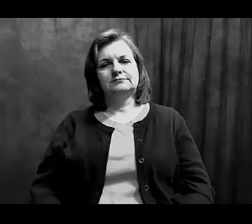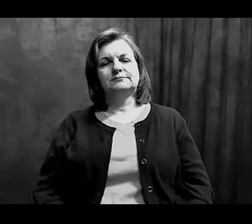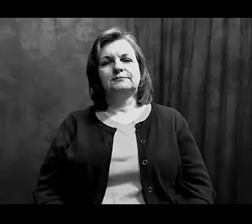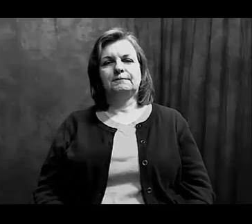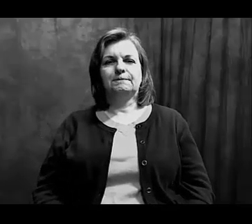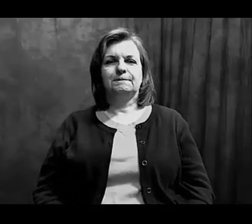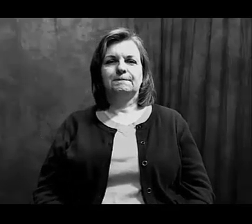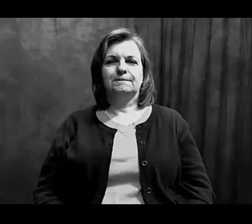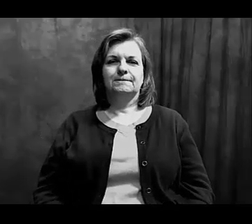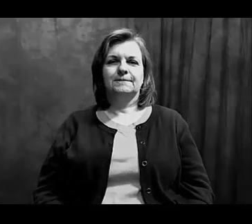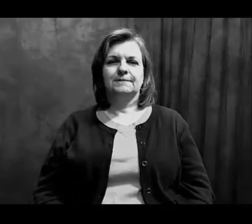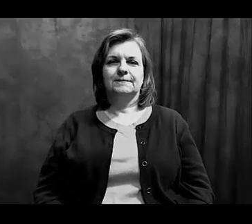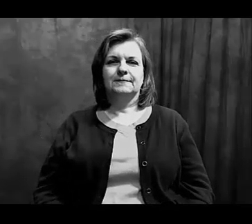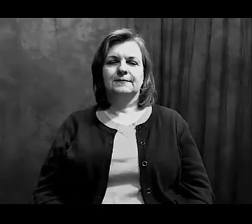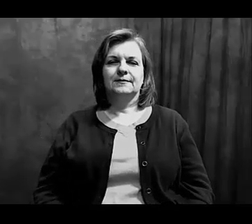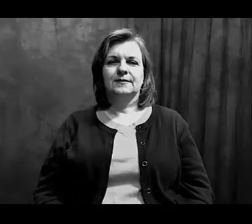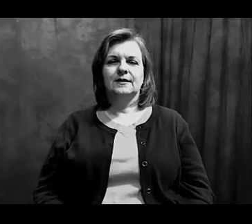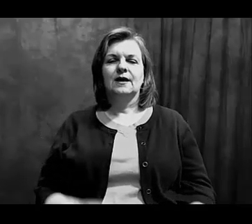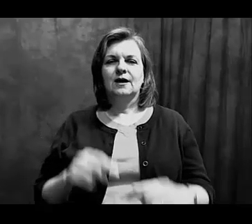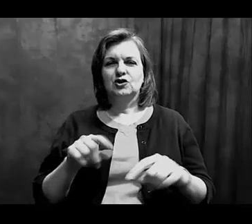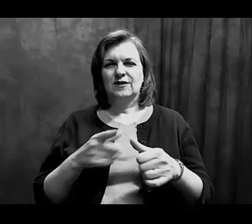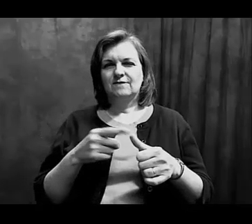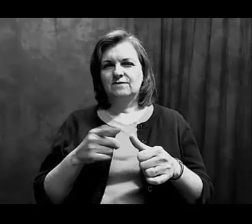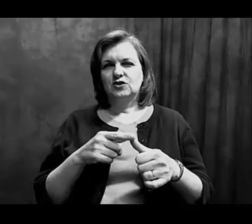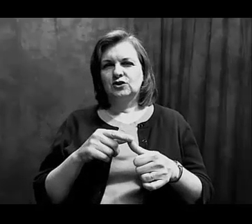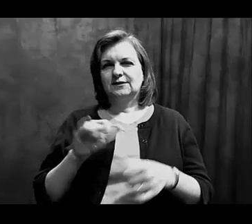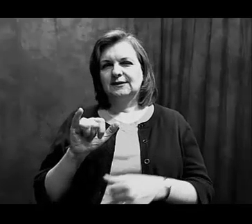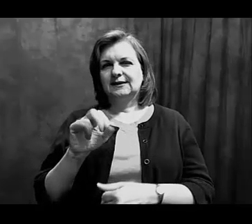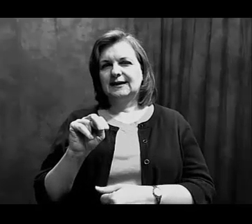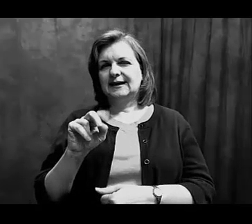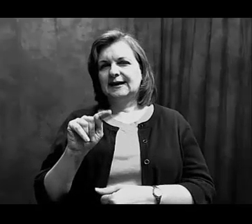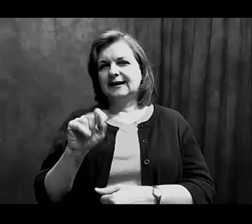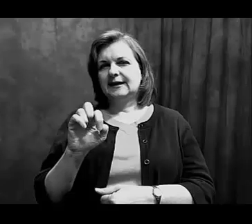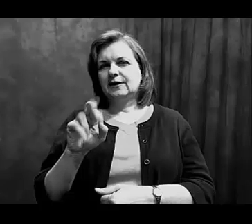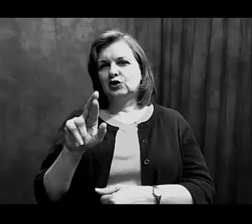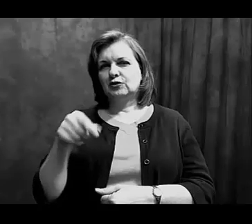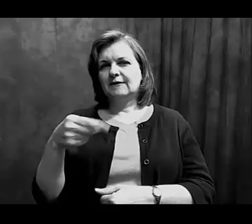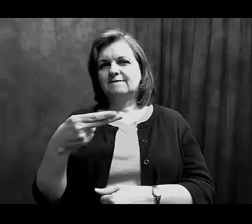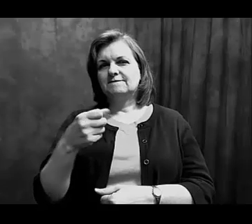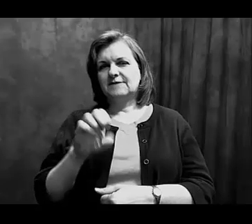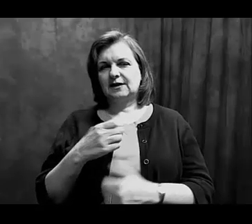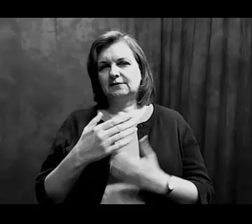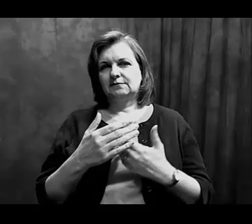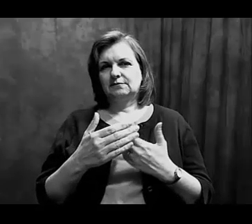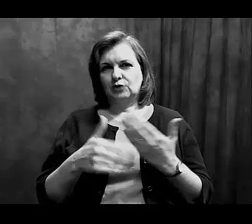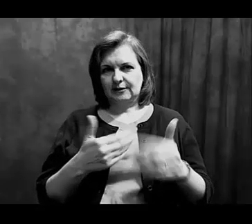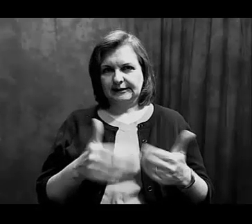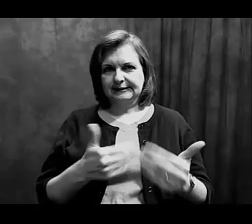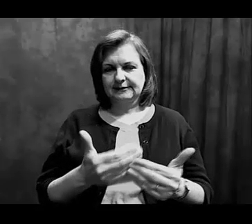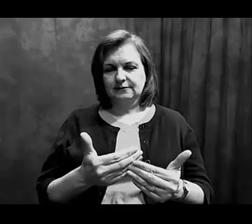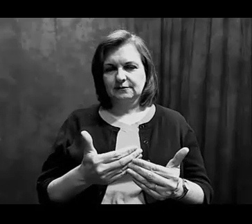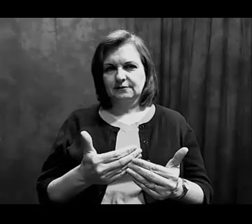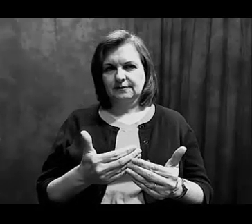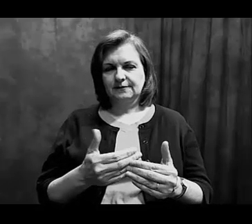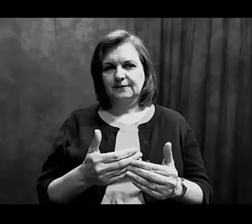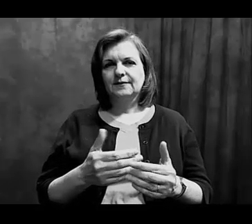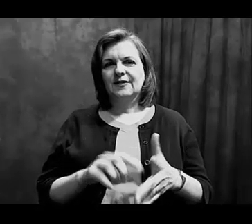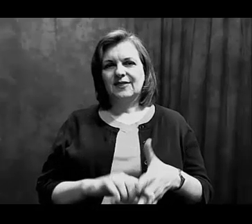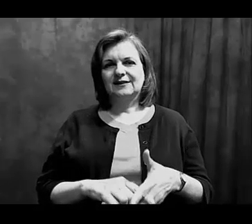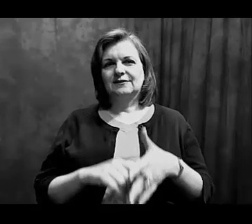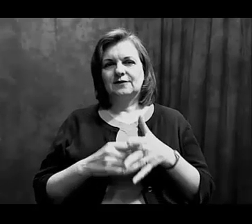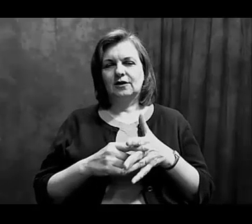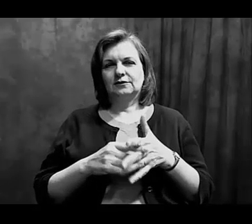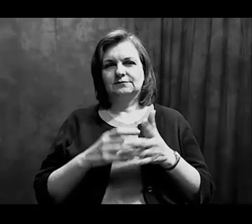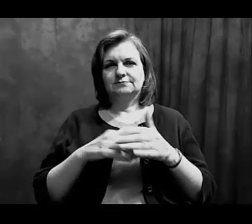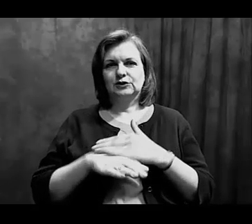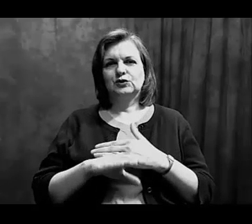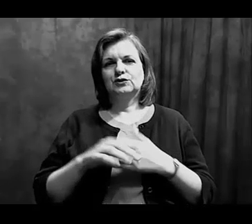In interphase this growth synthesis of DNA and growth that we just looked at starts us into prophase